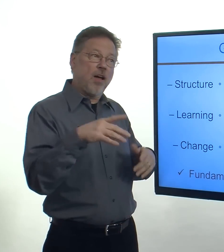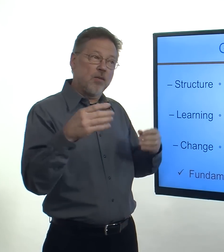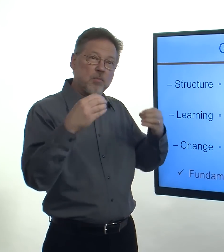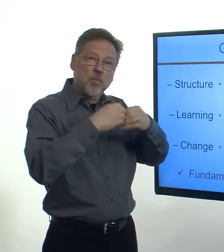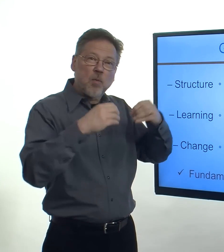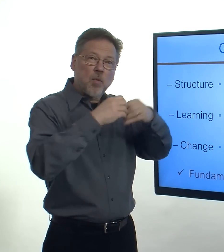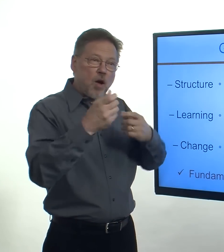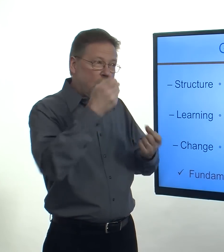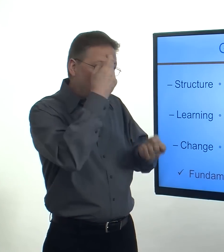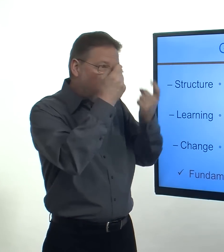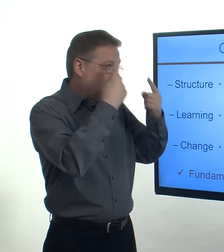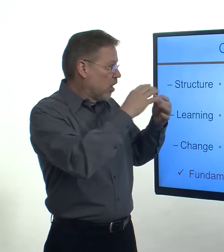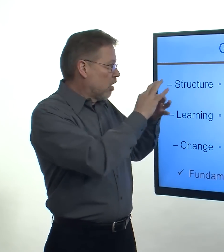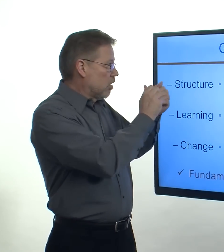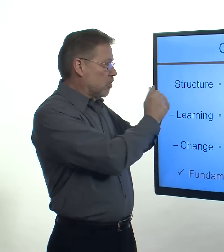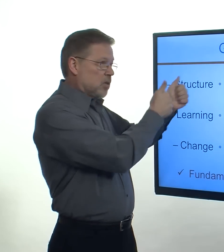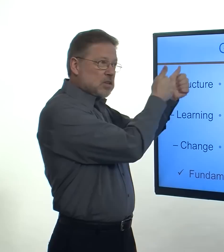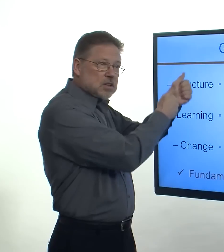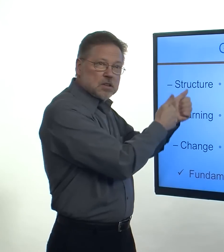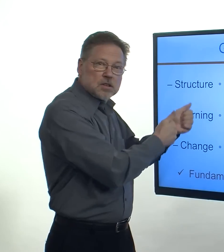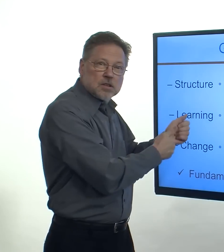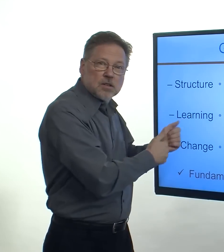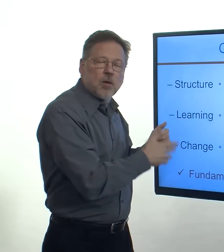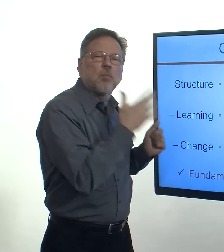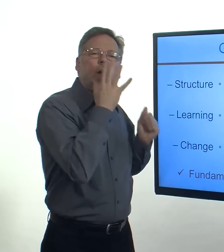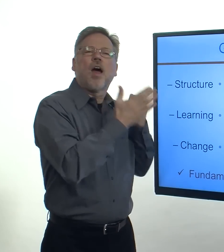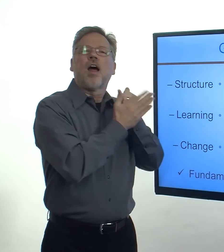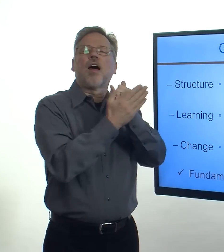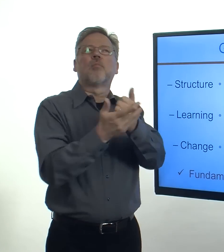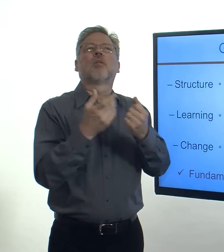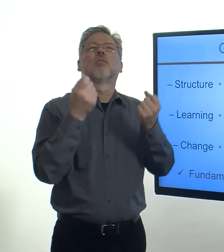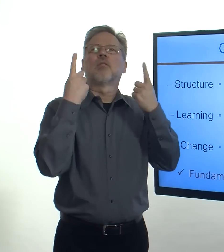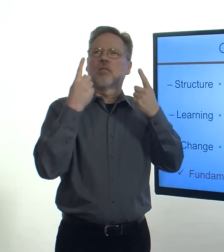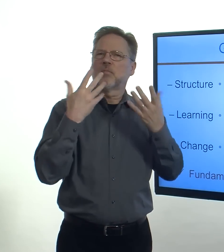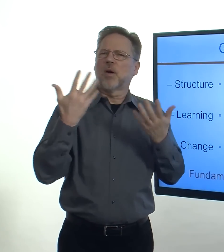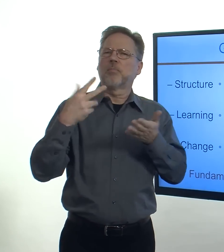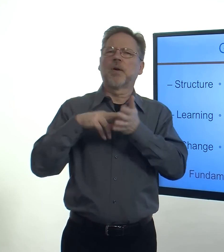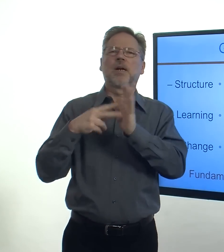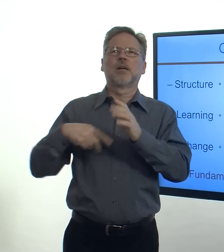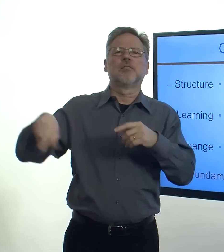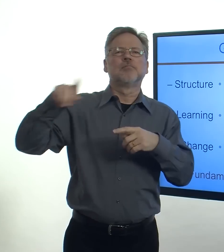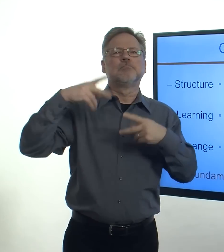more you understand about each of these topics, the more you’ll understand what it means